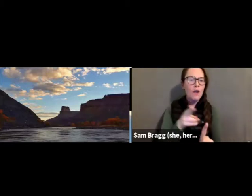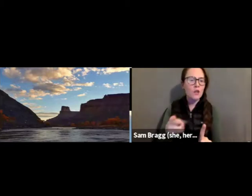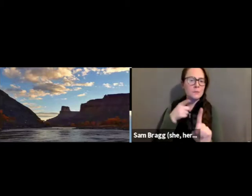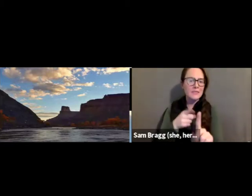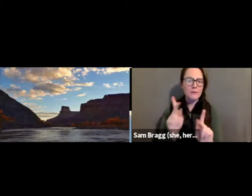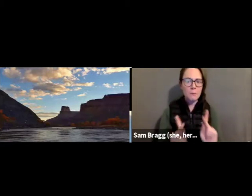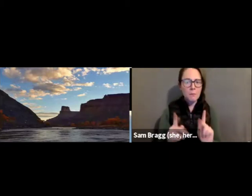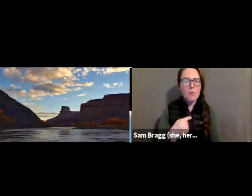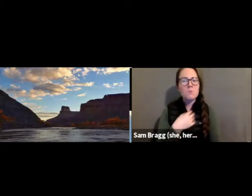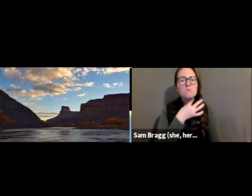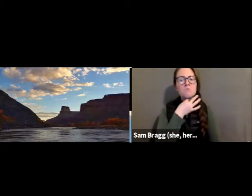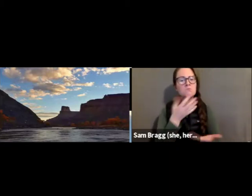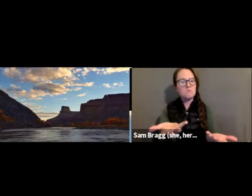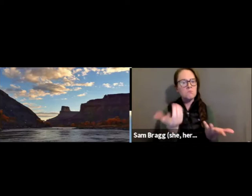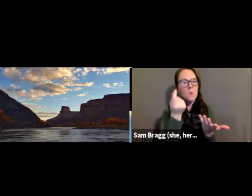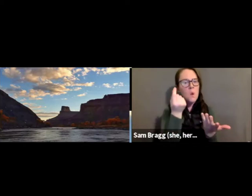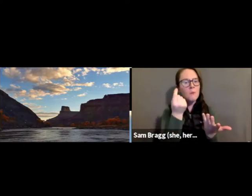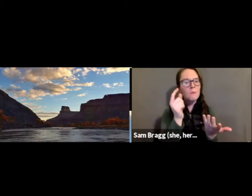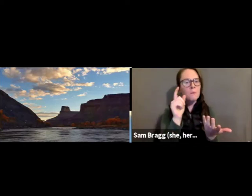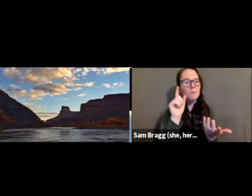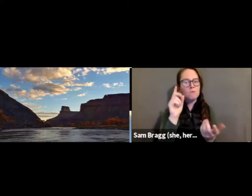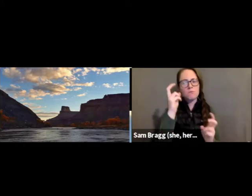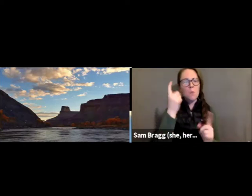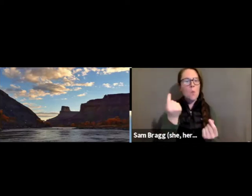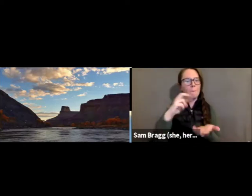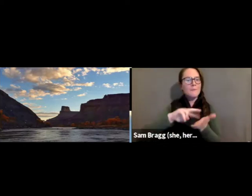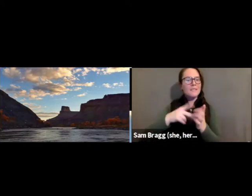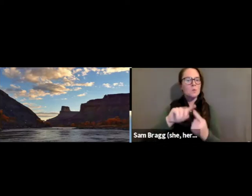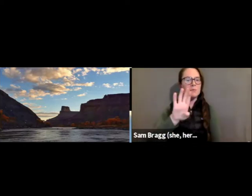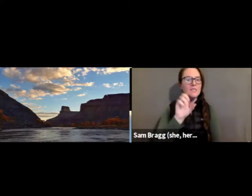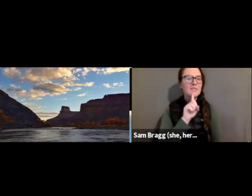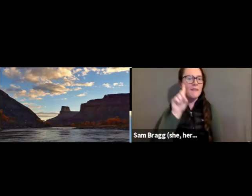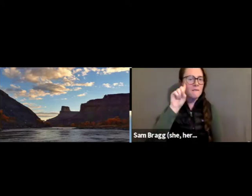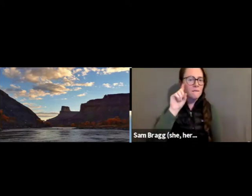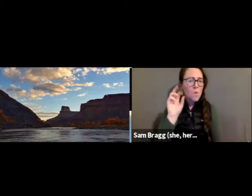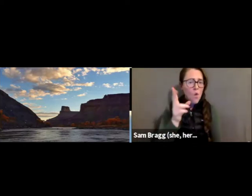Now i want to ask, specifically the Deaf and hard of hearing people who are here tonight. What does